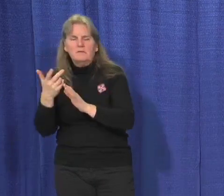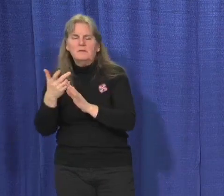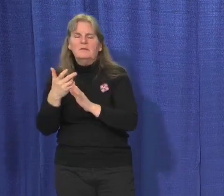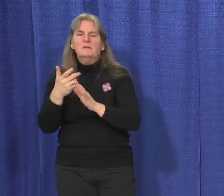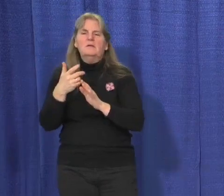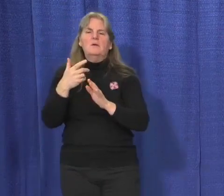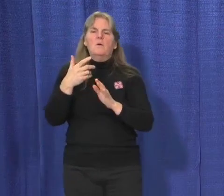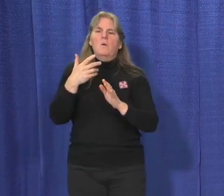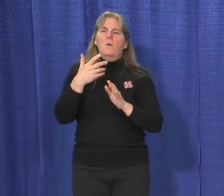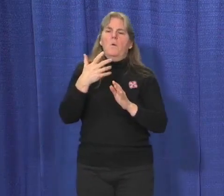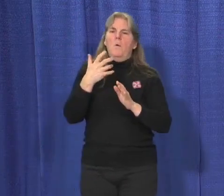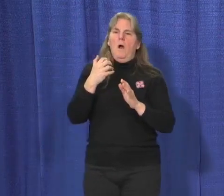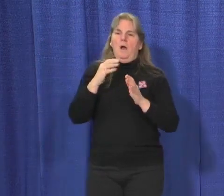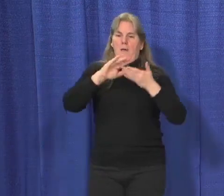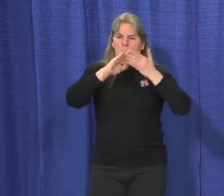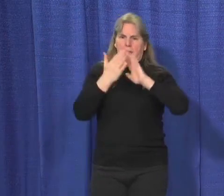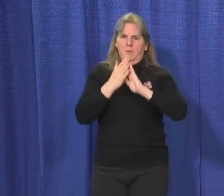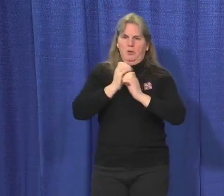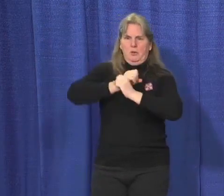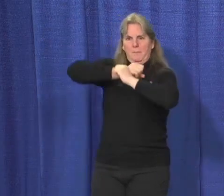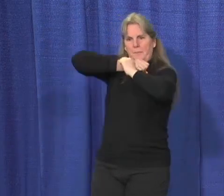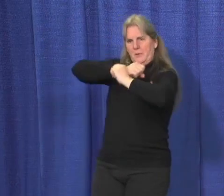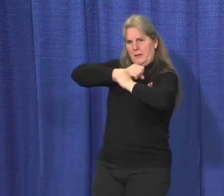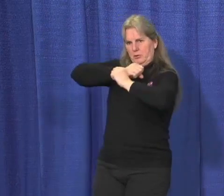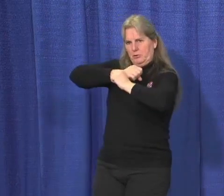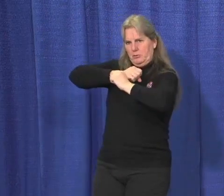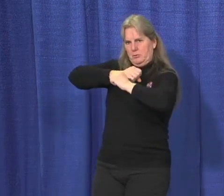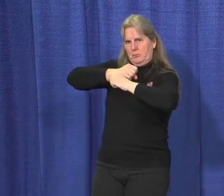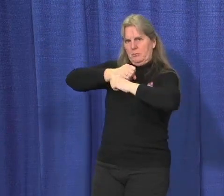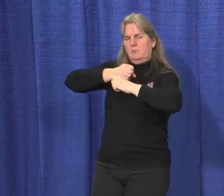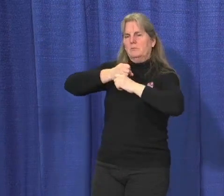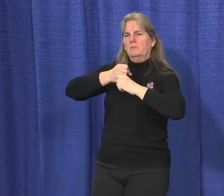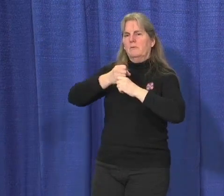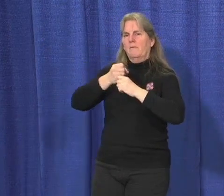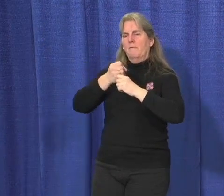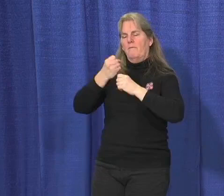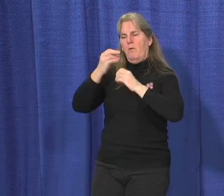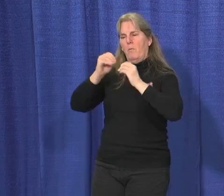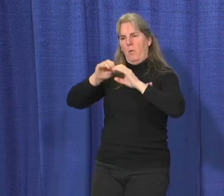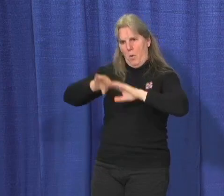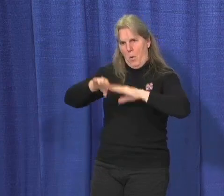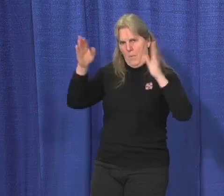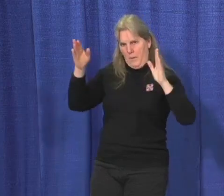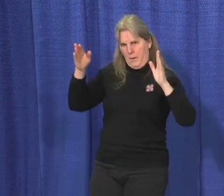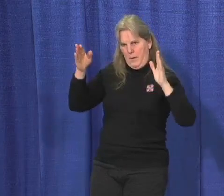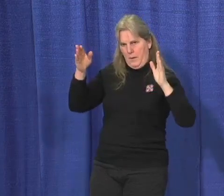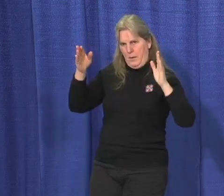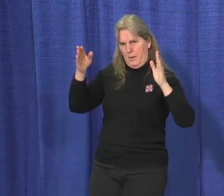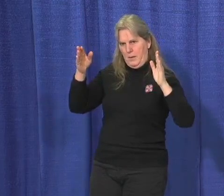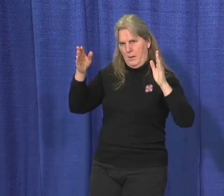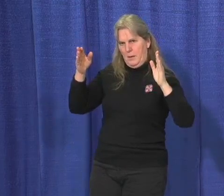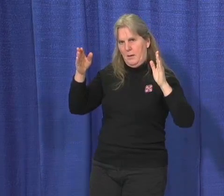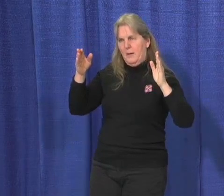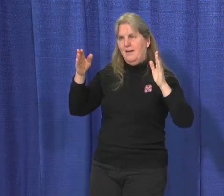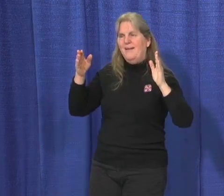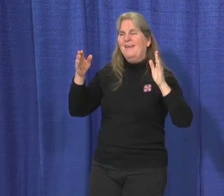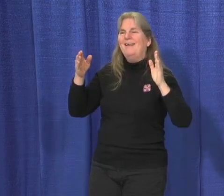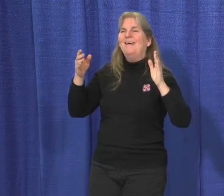enough community protection to be able to open up widely.